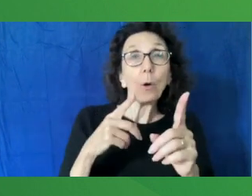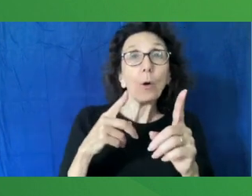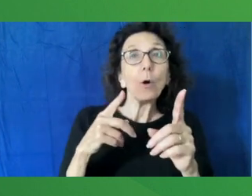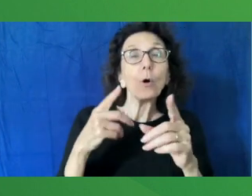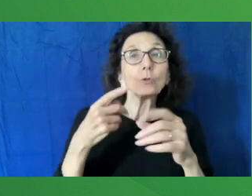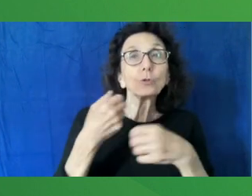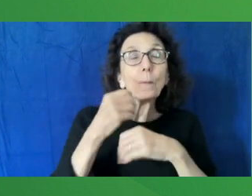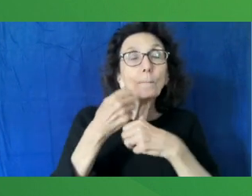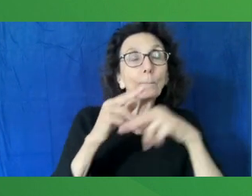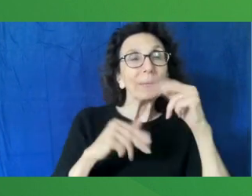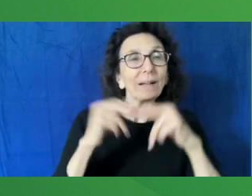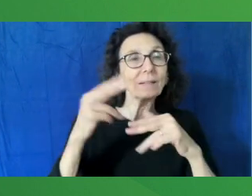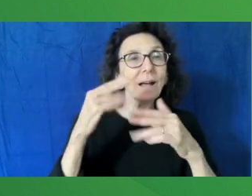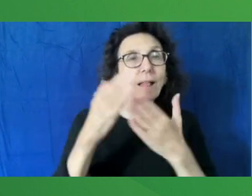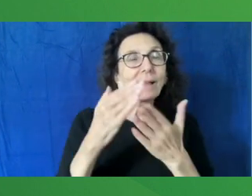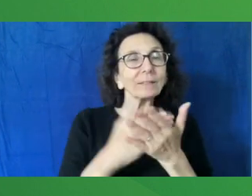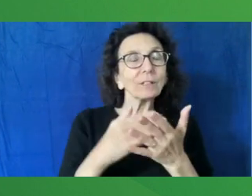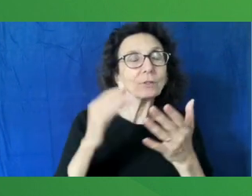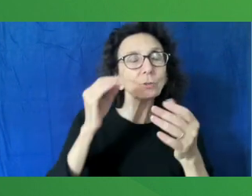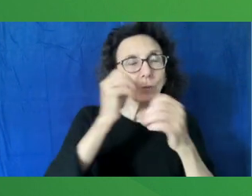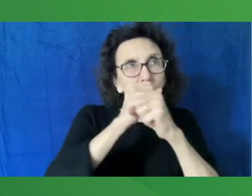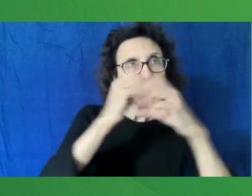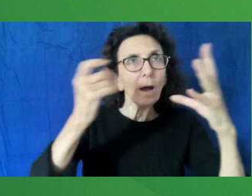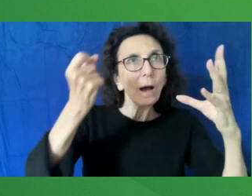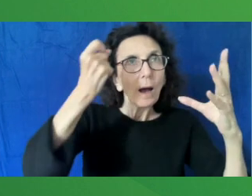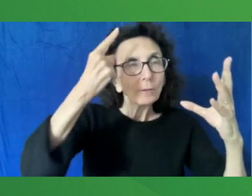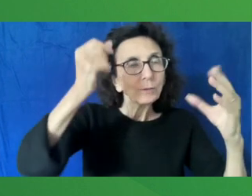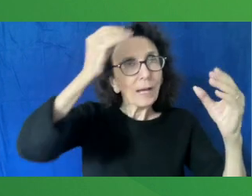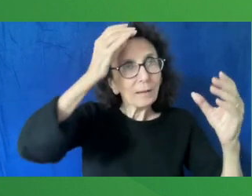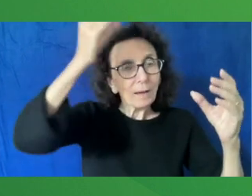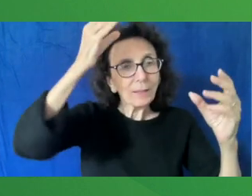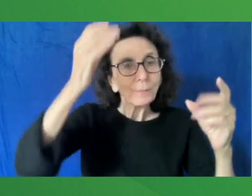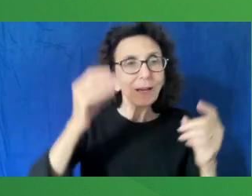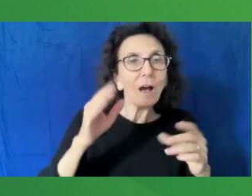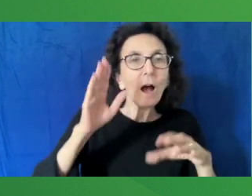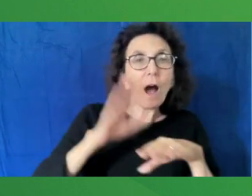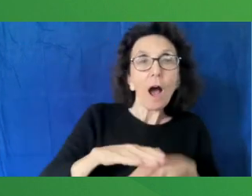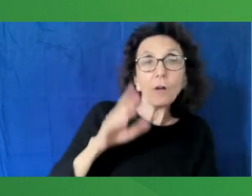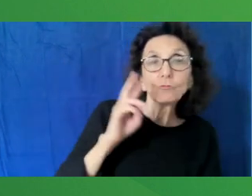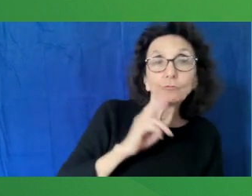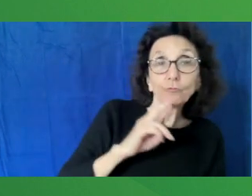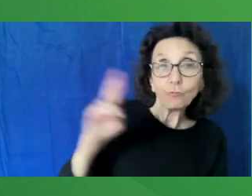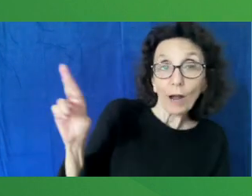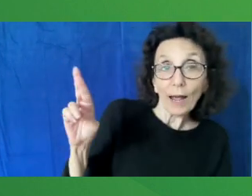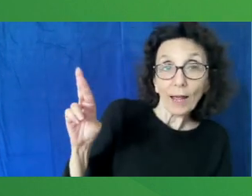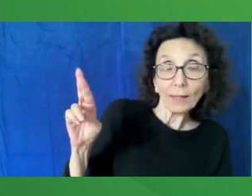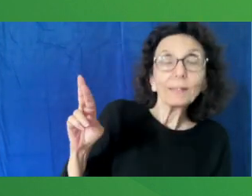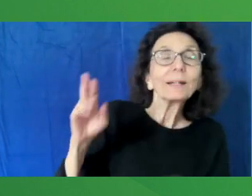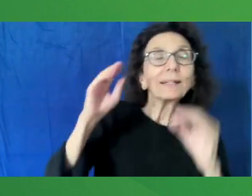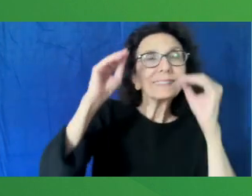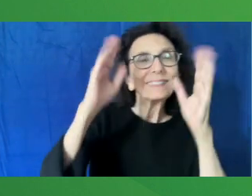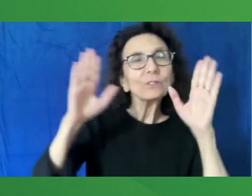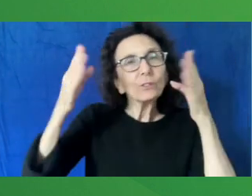So if you read the bullets on the right, the teachers focus on helping develop conceptual understanding.